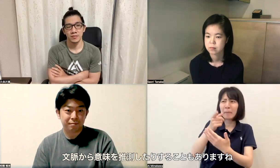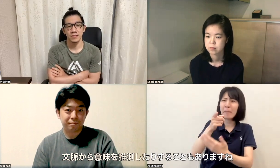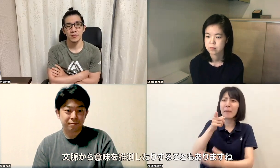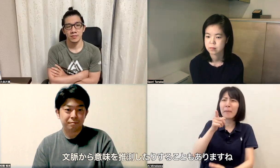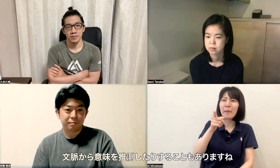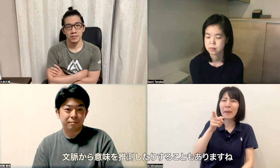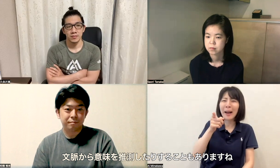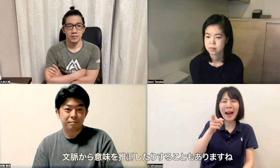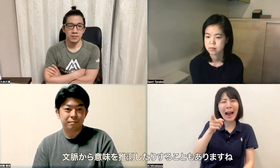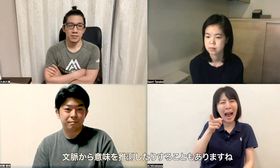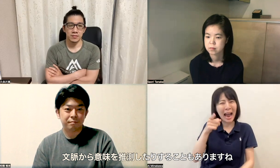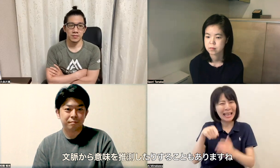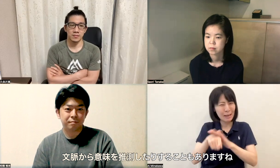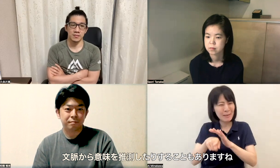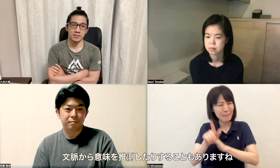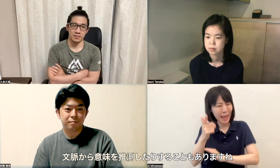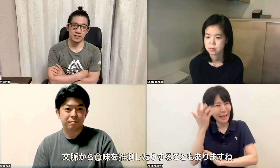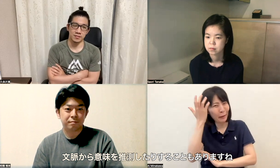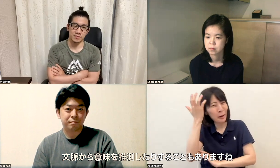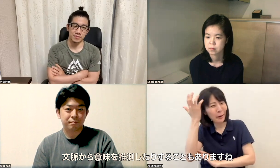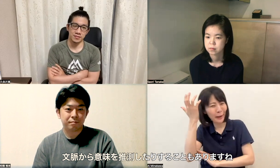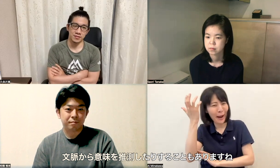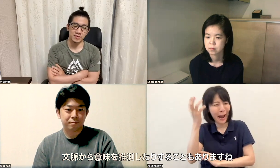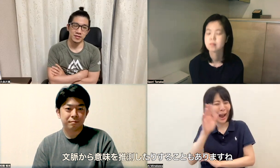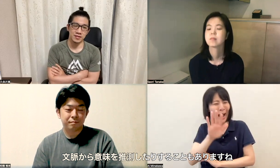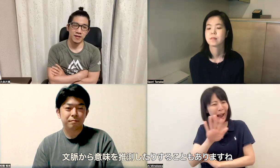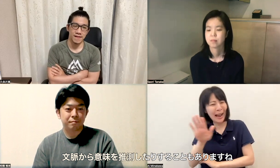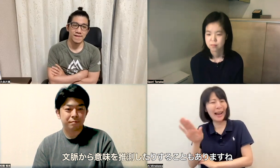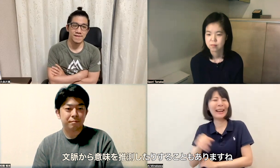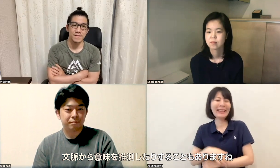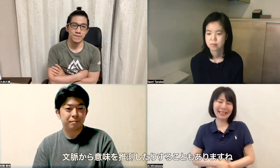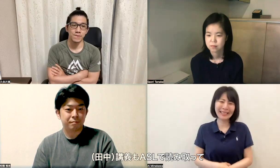Sometimes I have to guess what the meaning is.